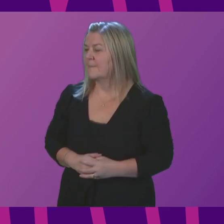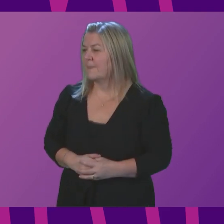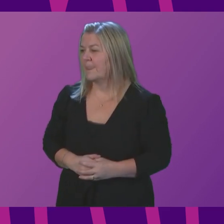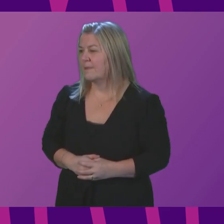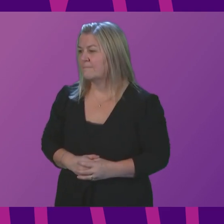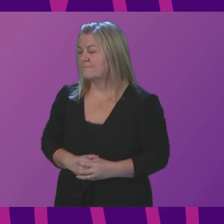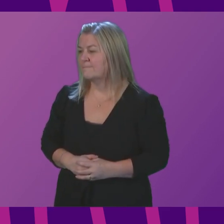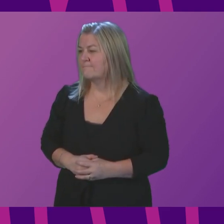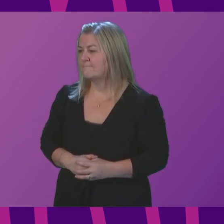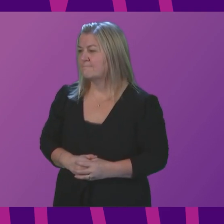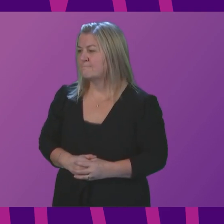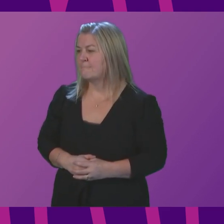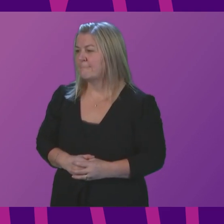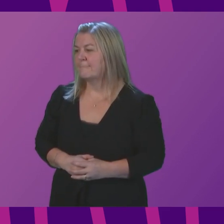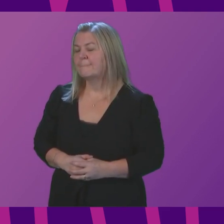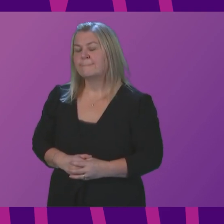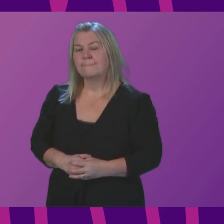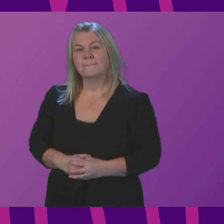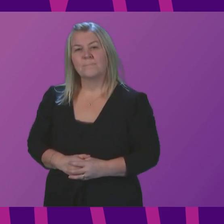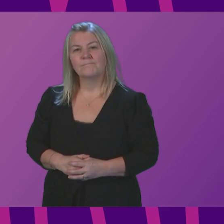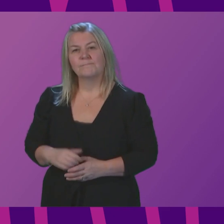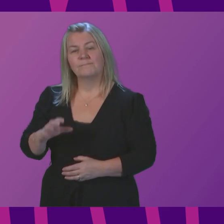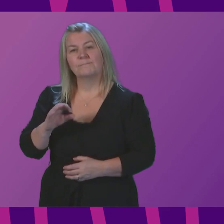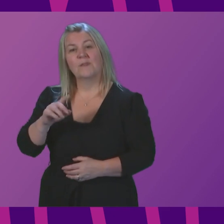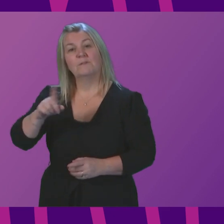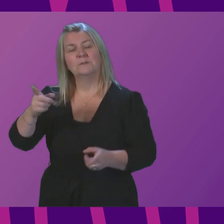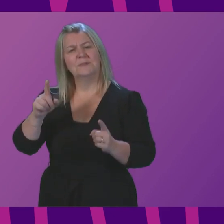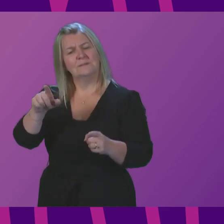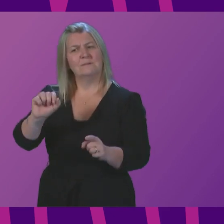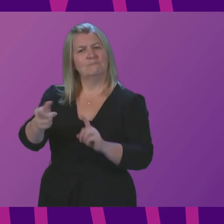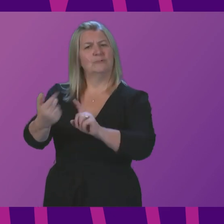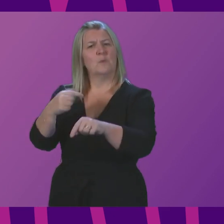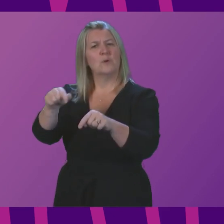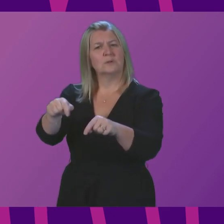To ask the First Minister what the Scottish Government’s response is to a Scottish Environment